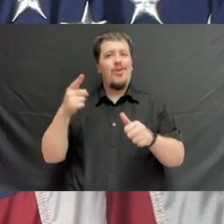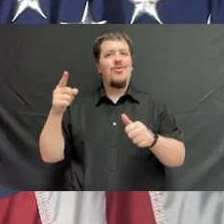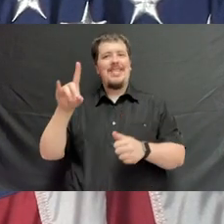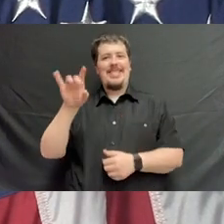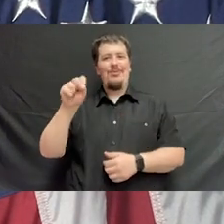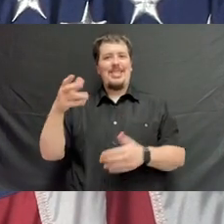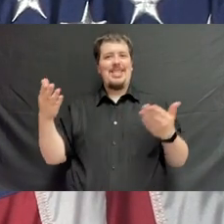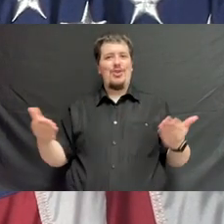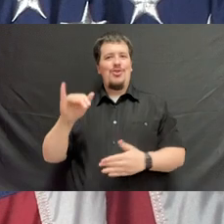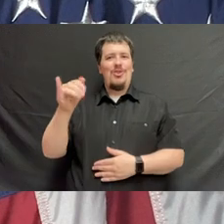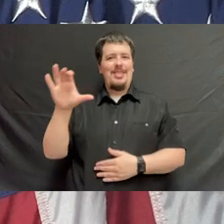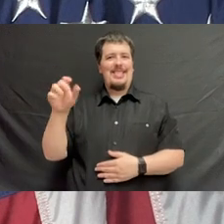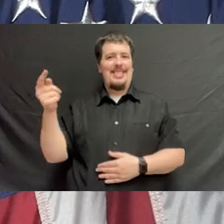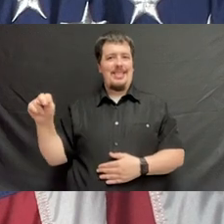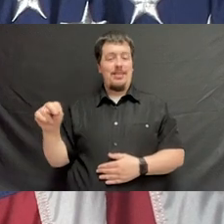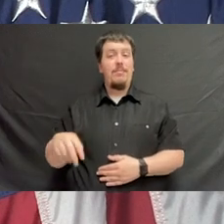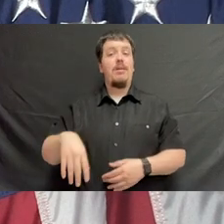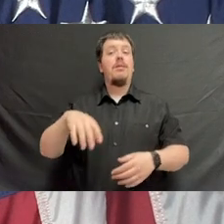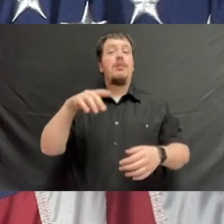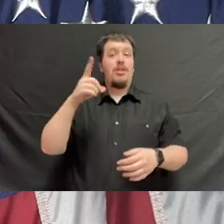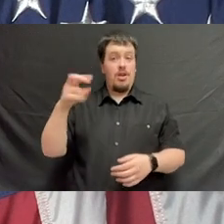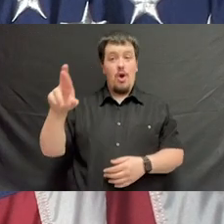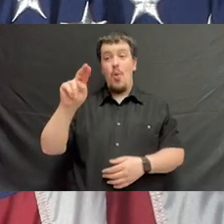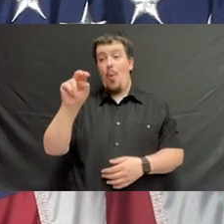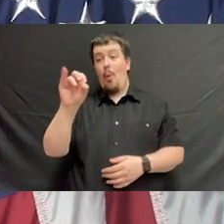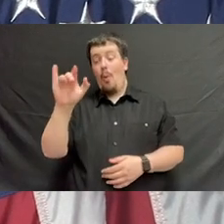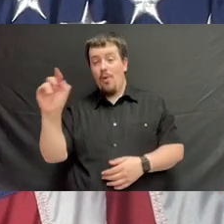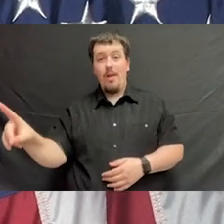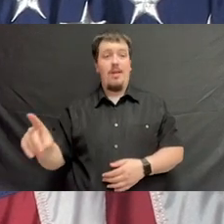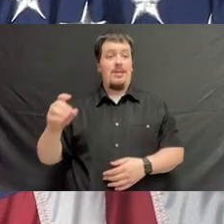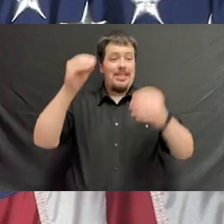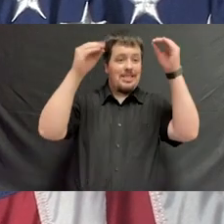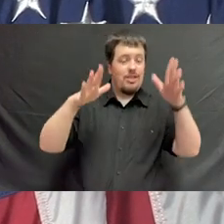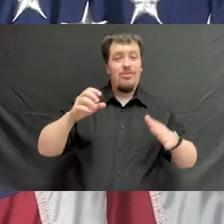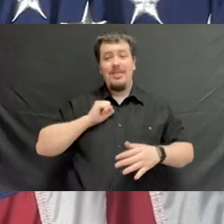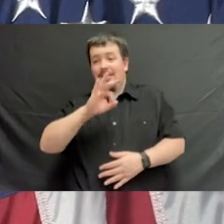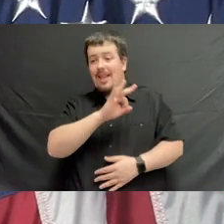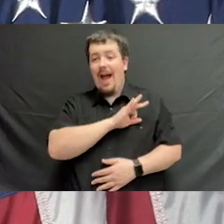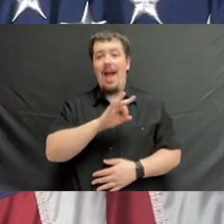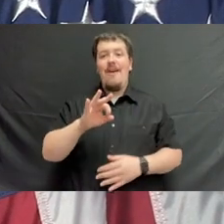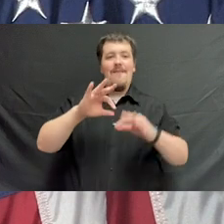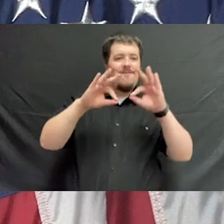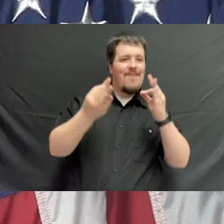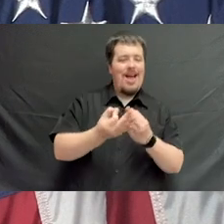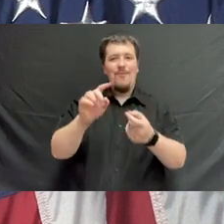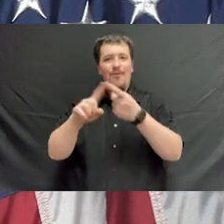Dr. Nolan, faculty, graduates, friends and family, it's great to be here.